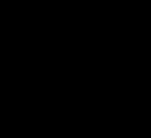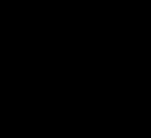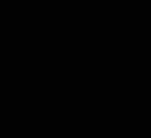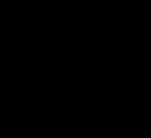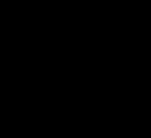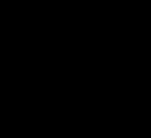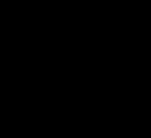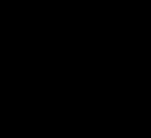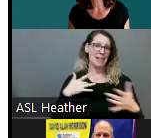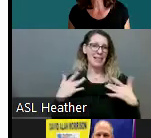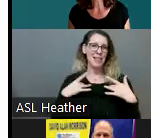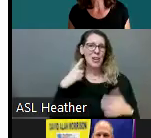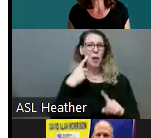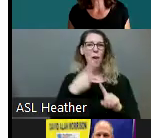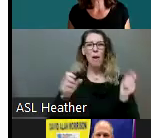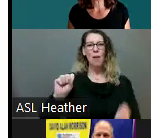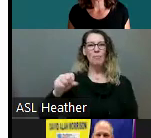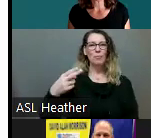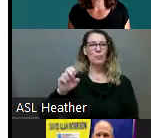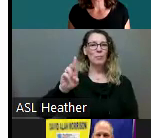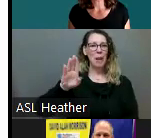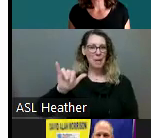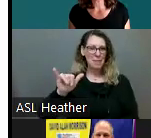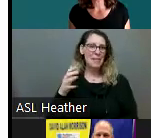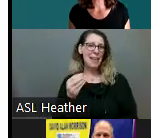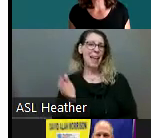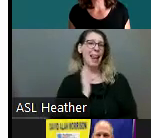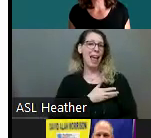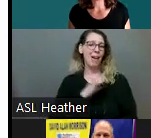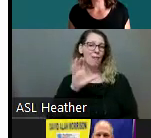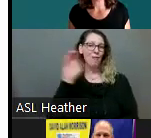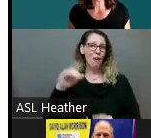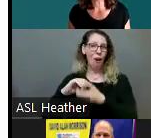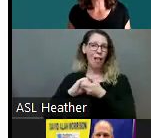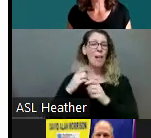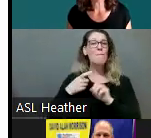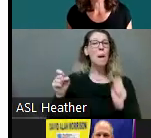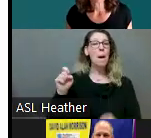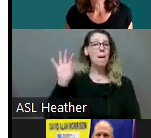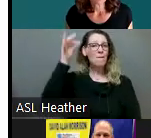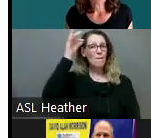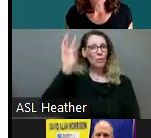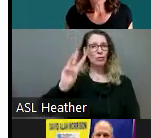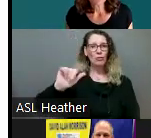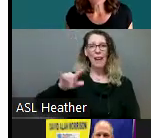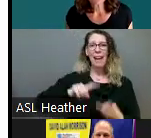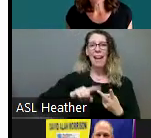excited to hear from Shelbyand our colleagues from Federal Way and Selah. I do want to start